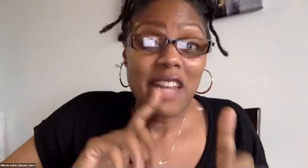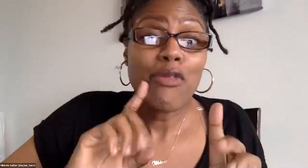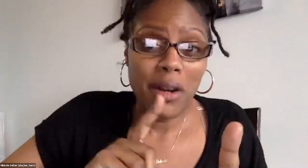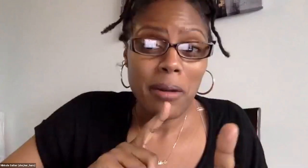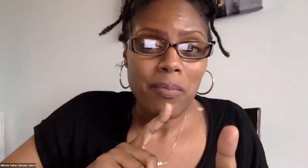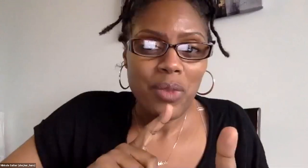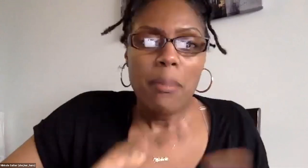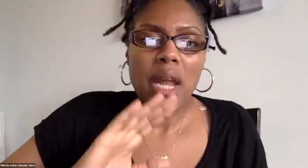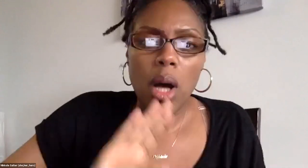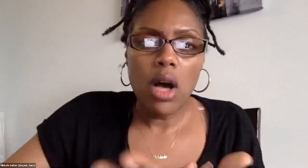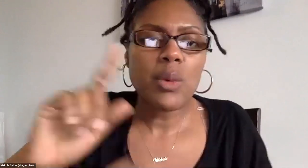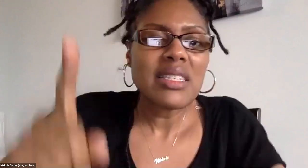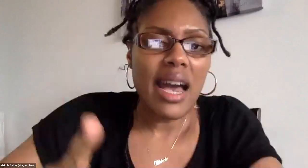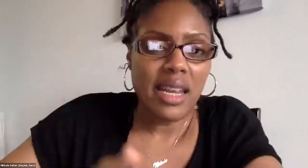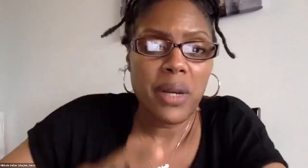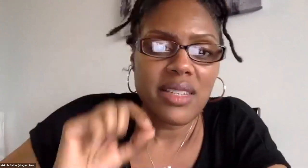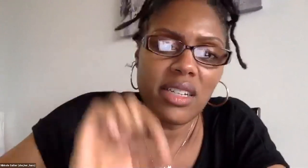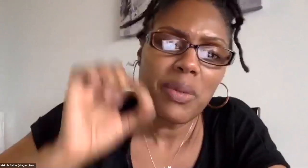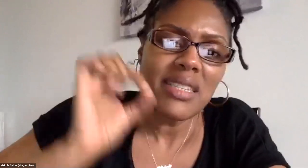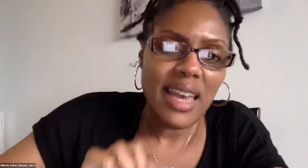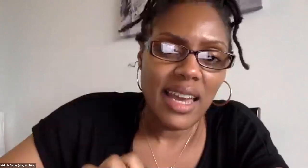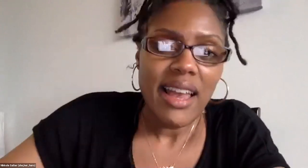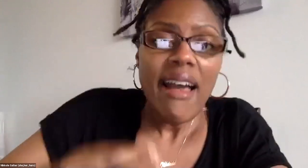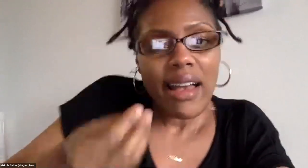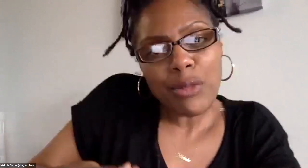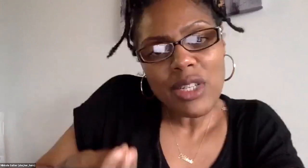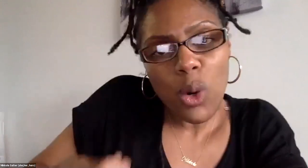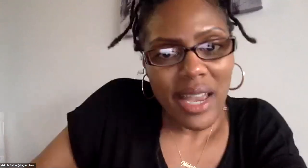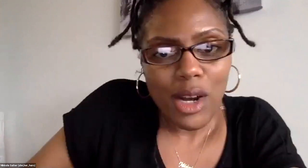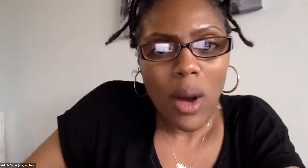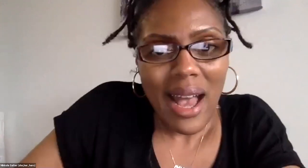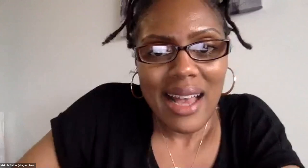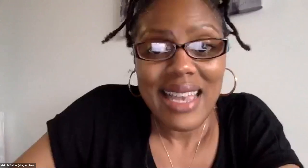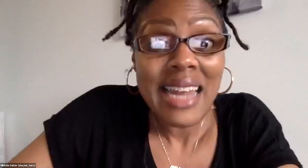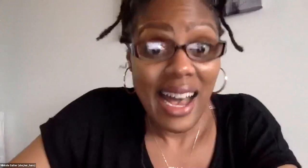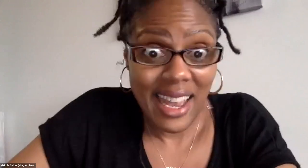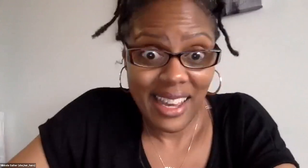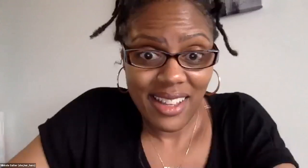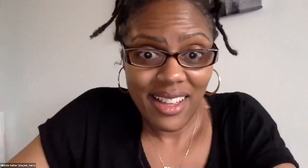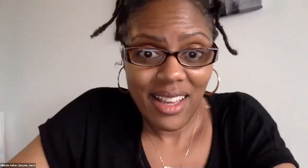and fear, but I'm also excited because it could be said every tornado has an eye.